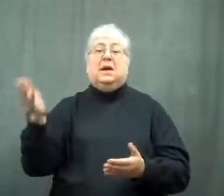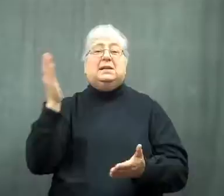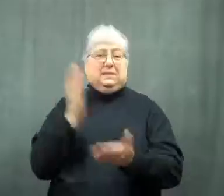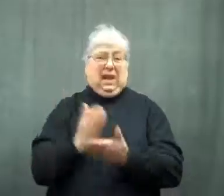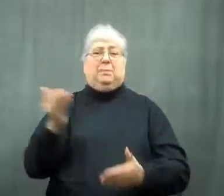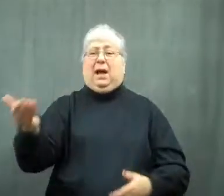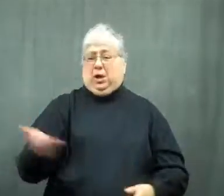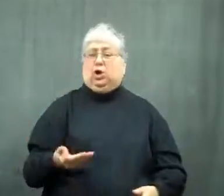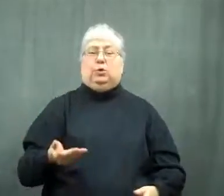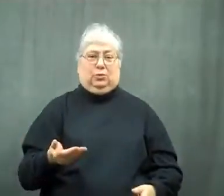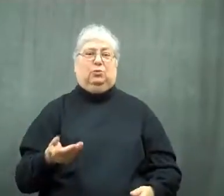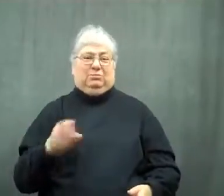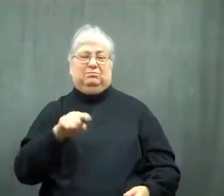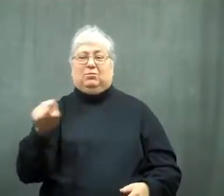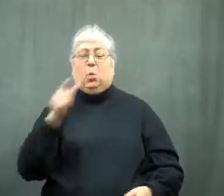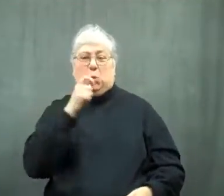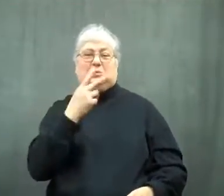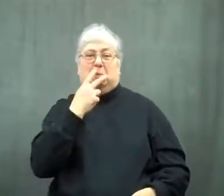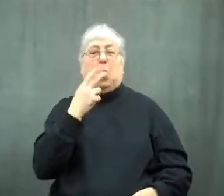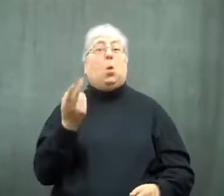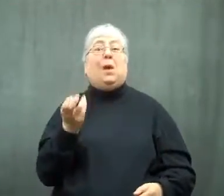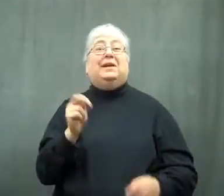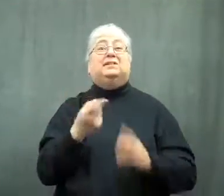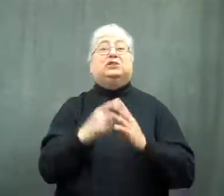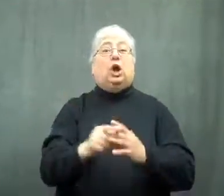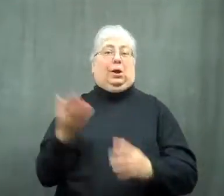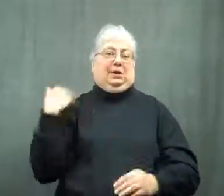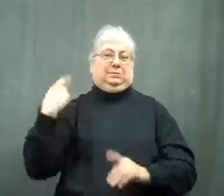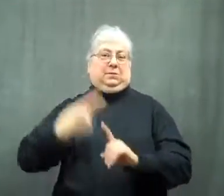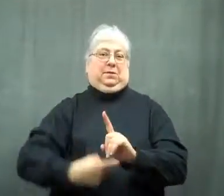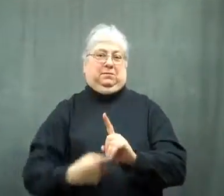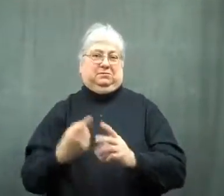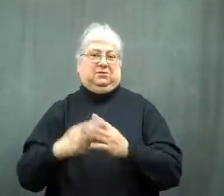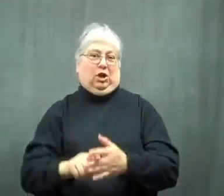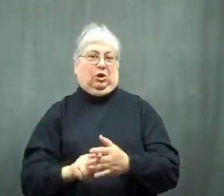stopped hiring smokers last month.